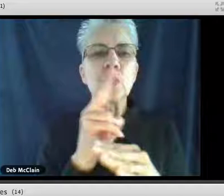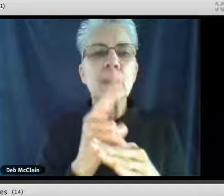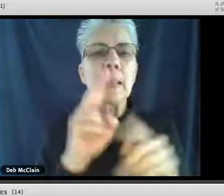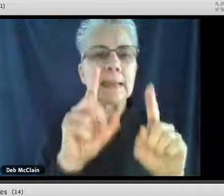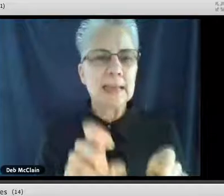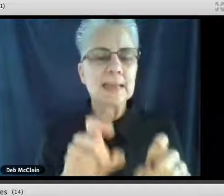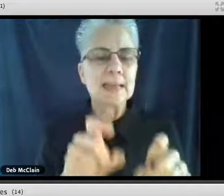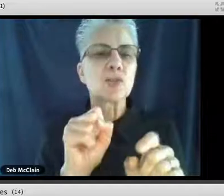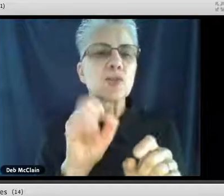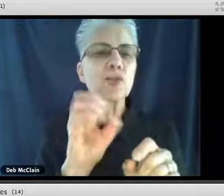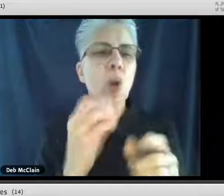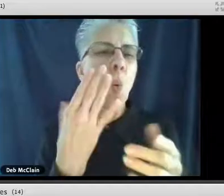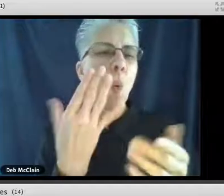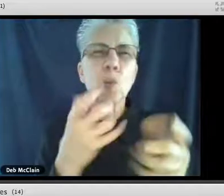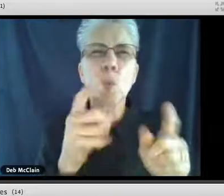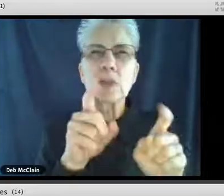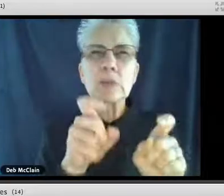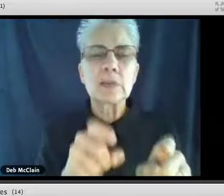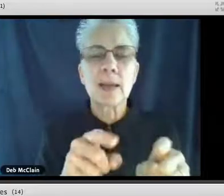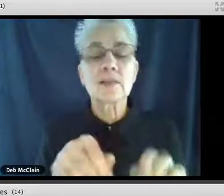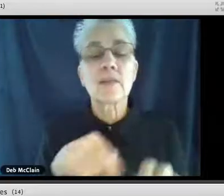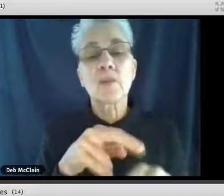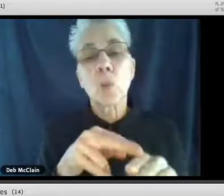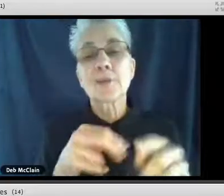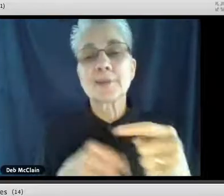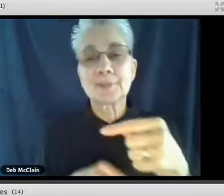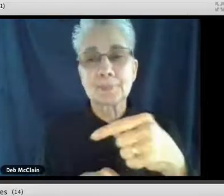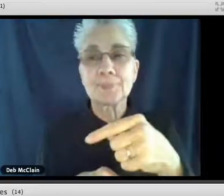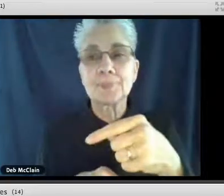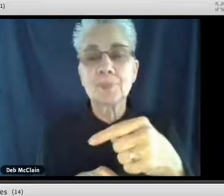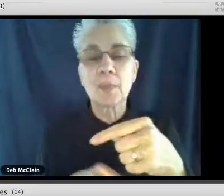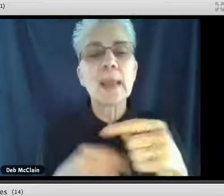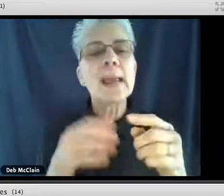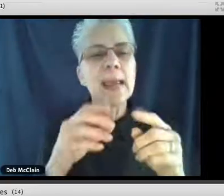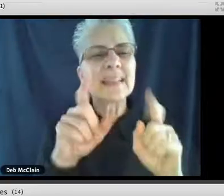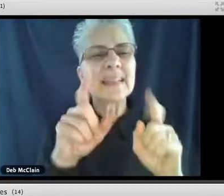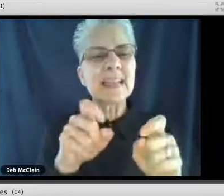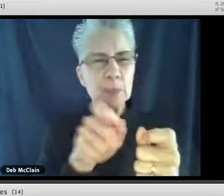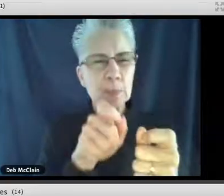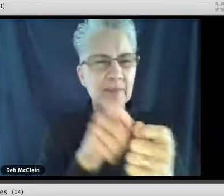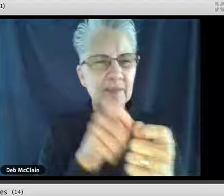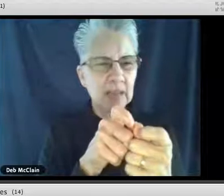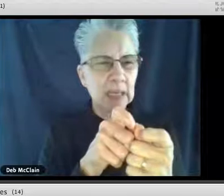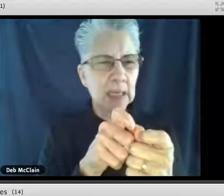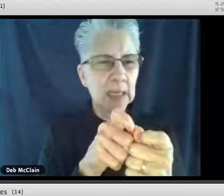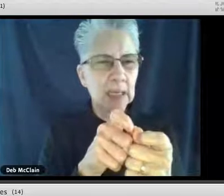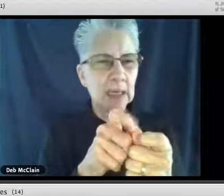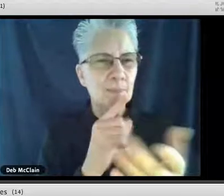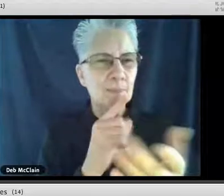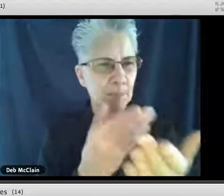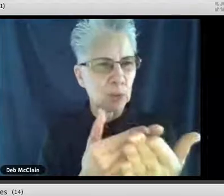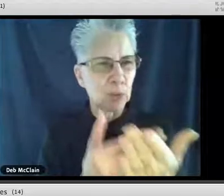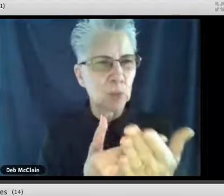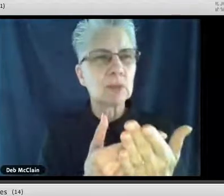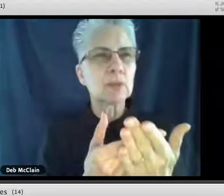So why do you want to test? Of course, testing will give you those specific actual issues